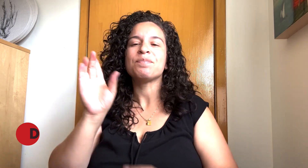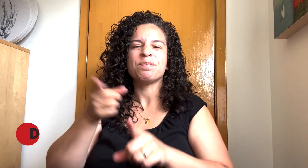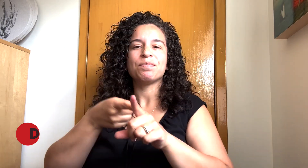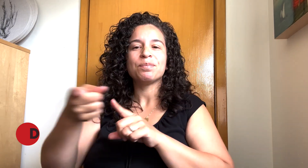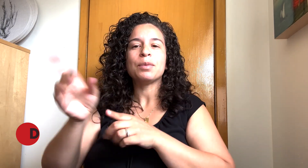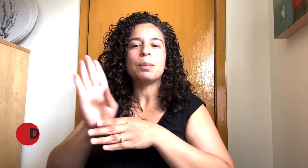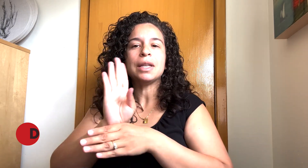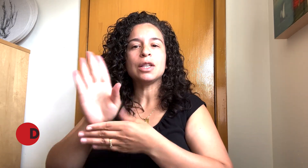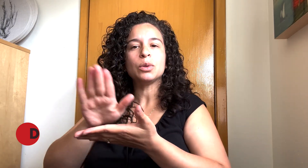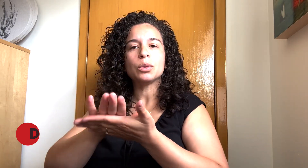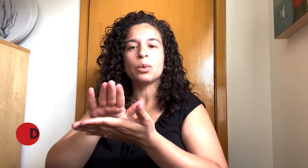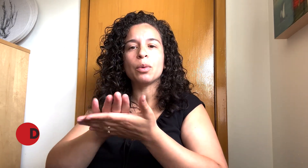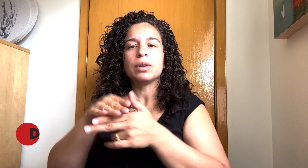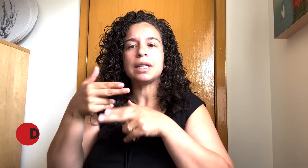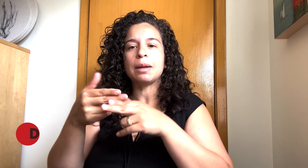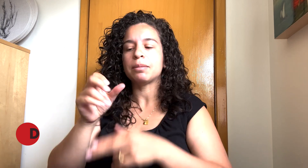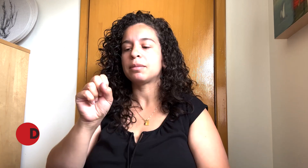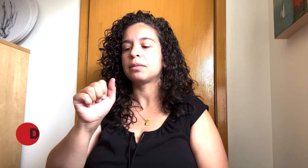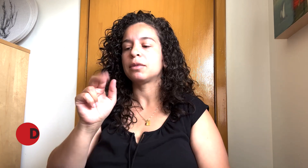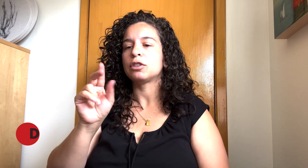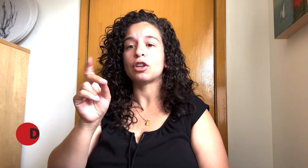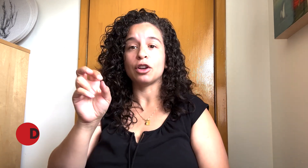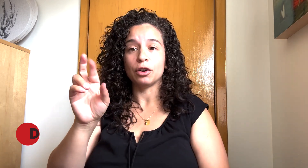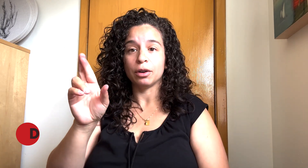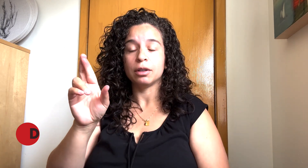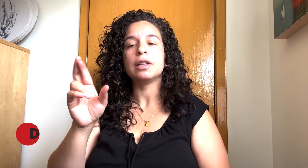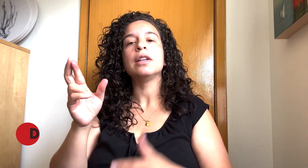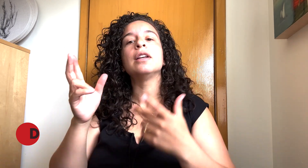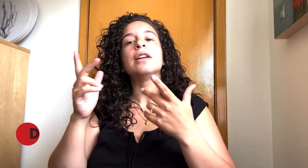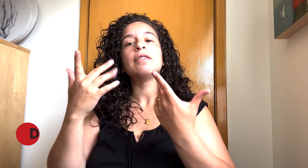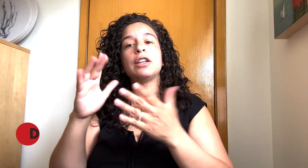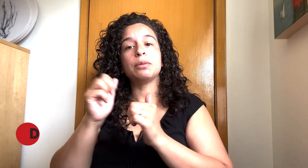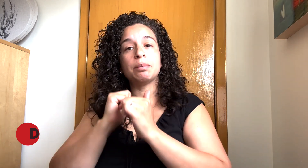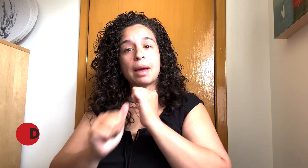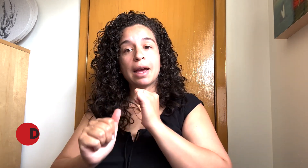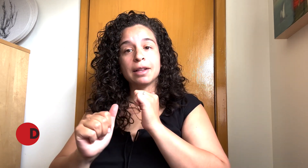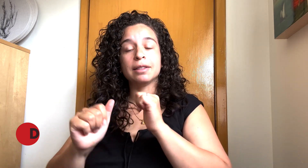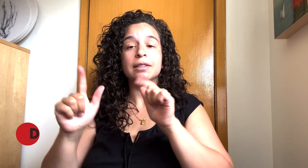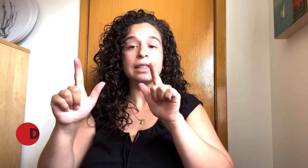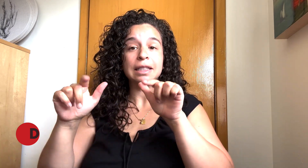Sauder School of Business. After passing the exam,